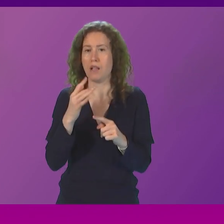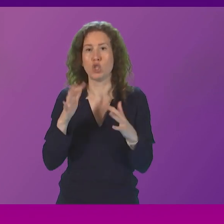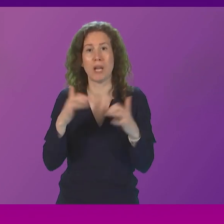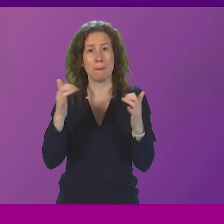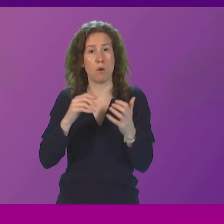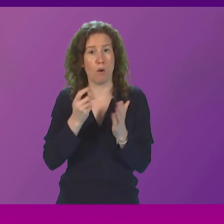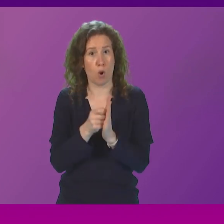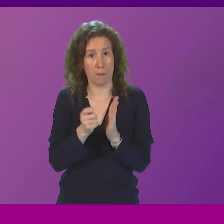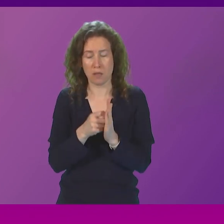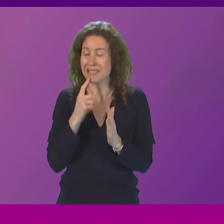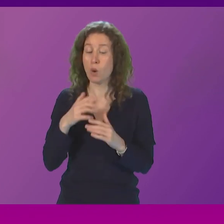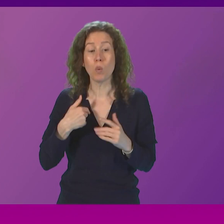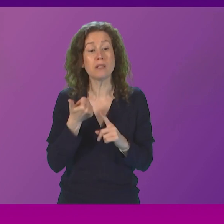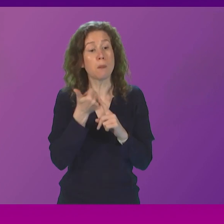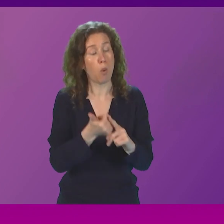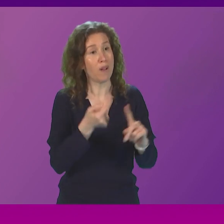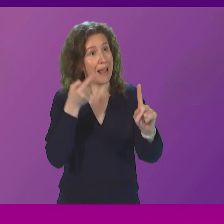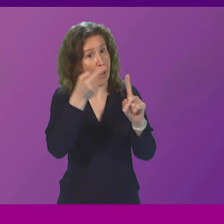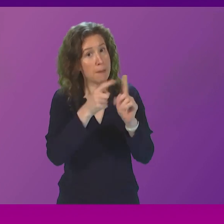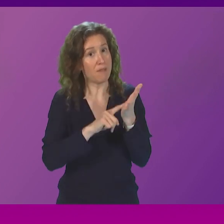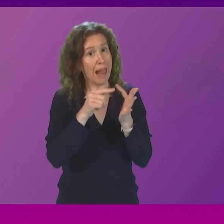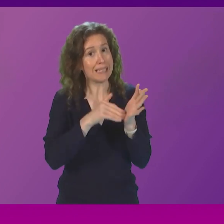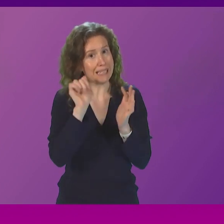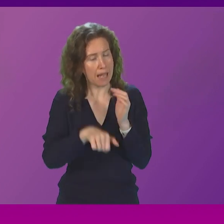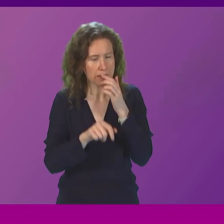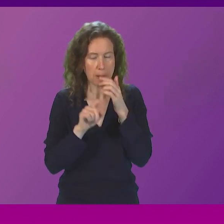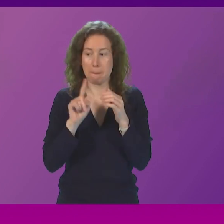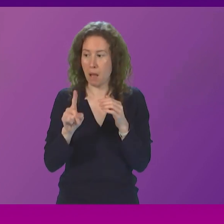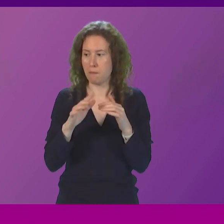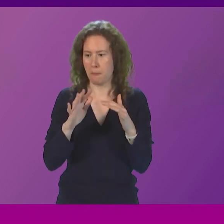“while we have supported the aims of the LEZ, the Chamber does not support using it